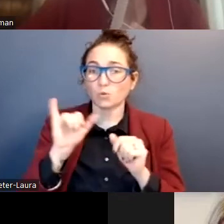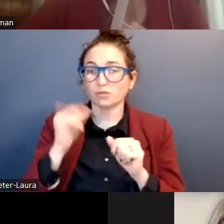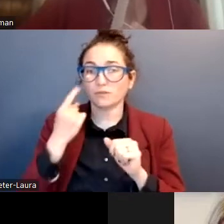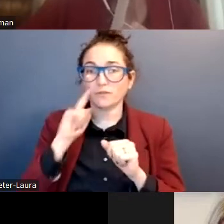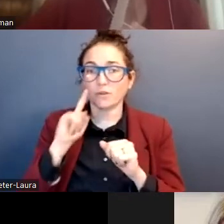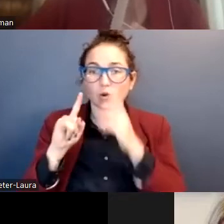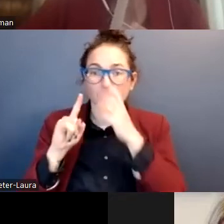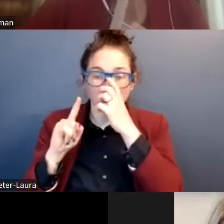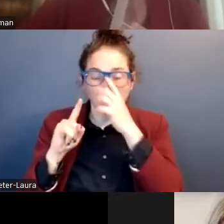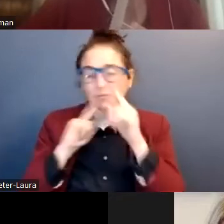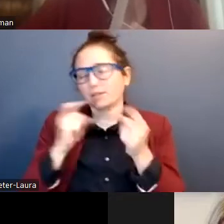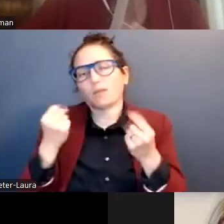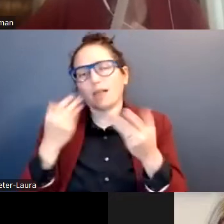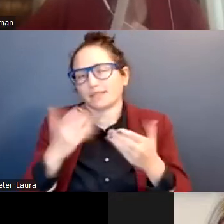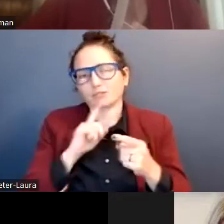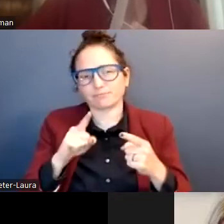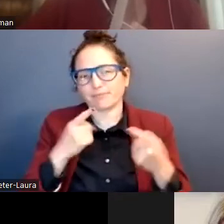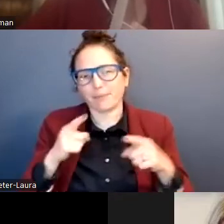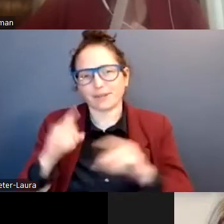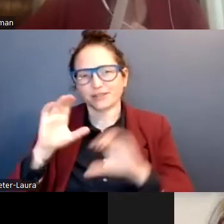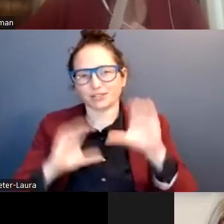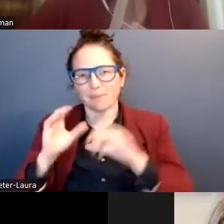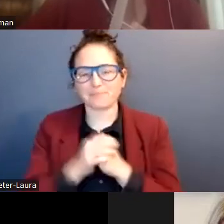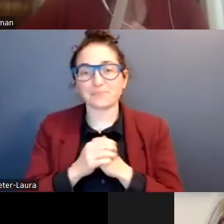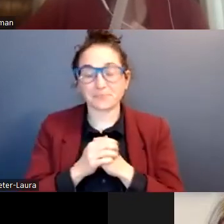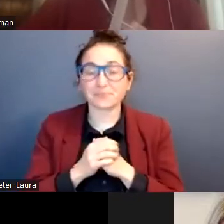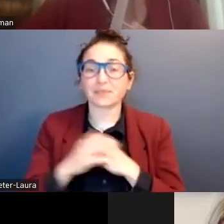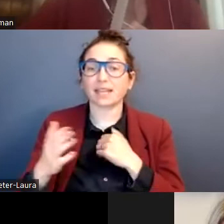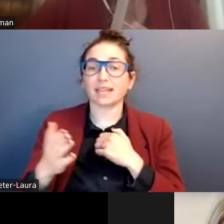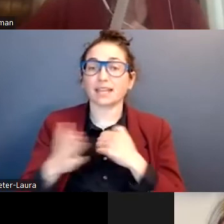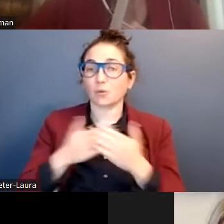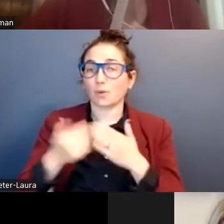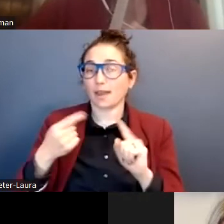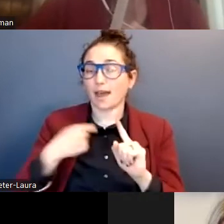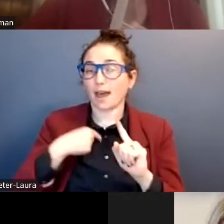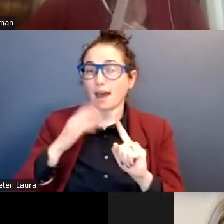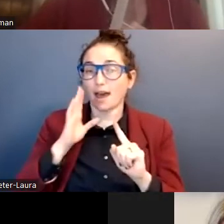chat also. So I am going to ask